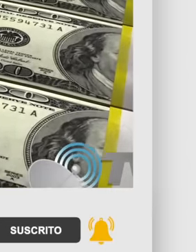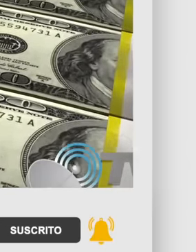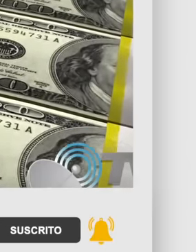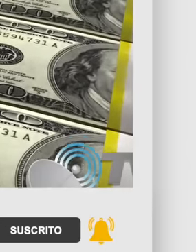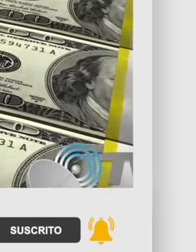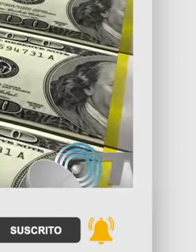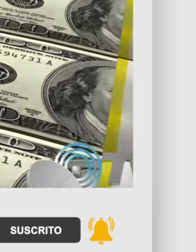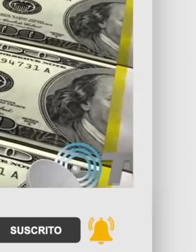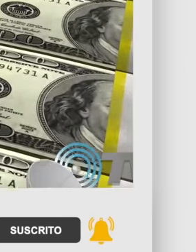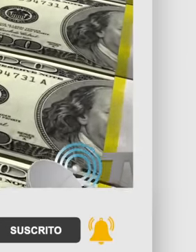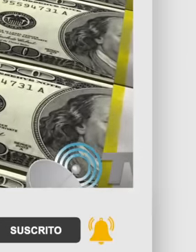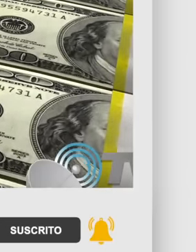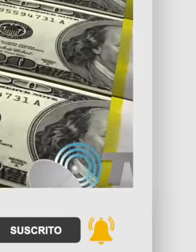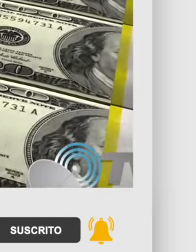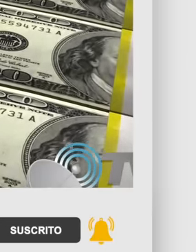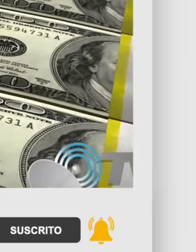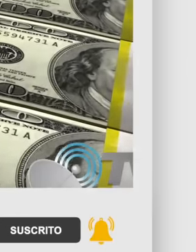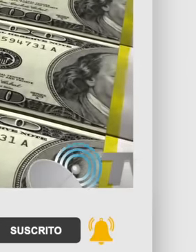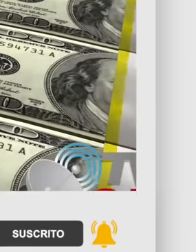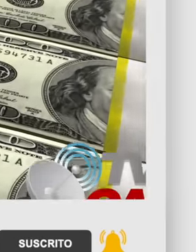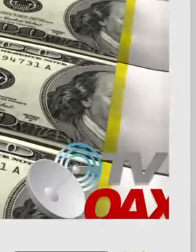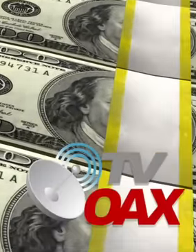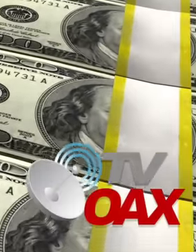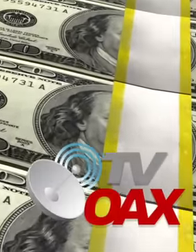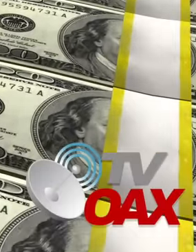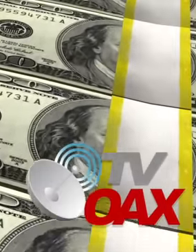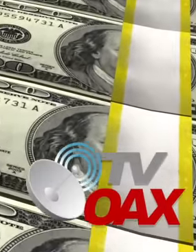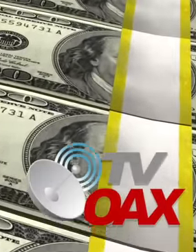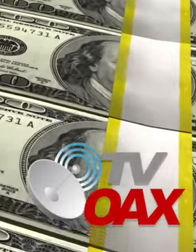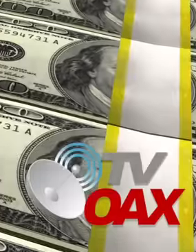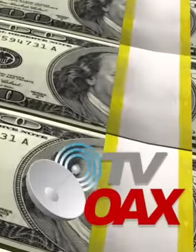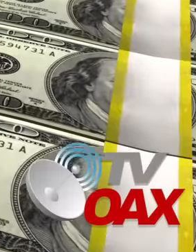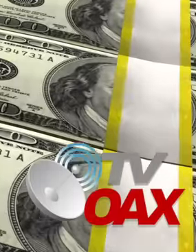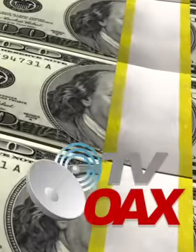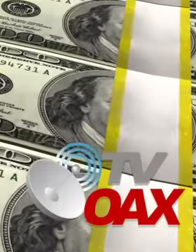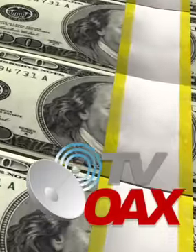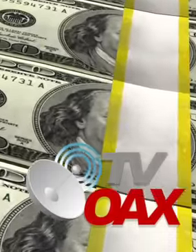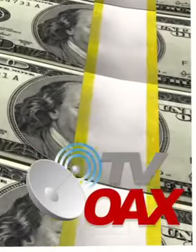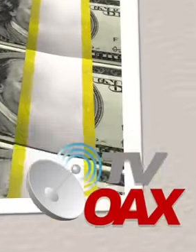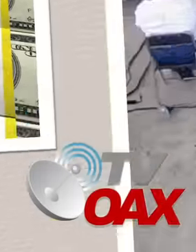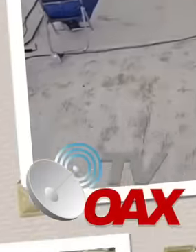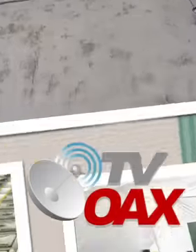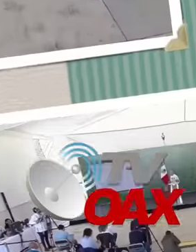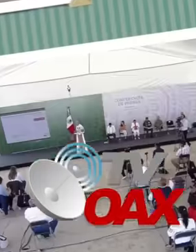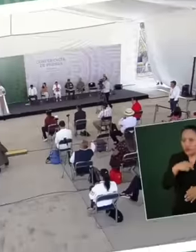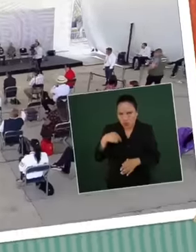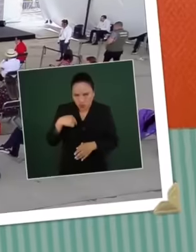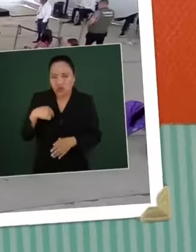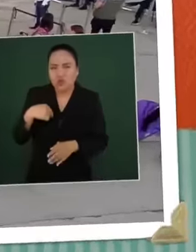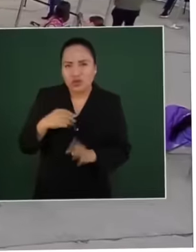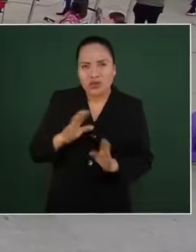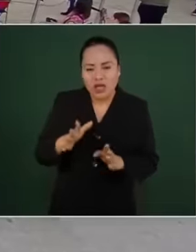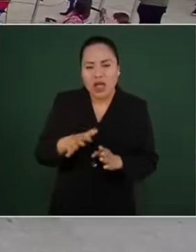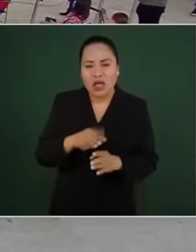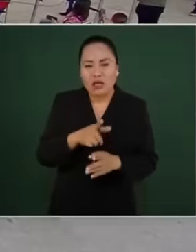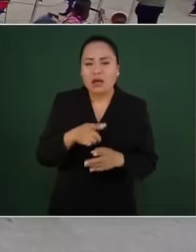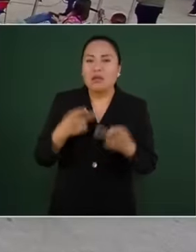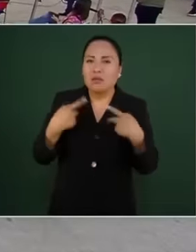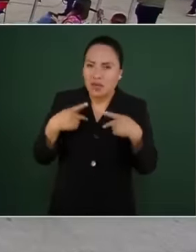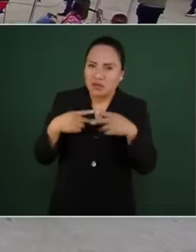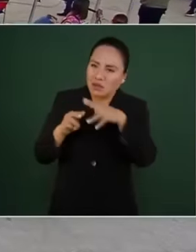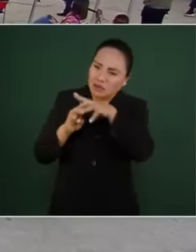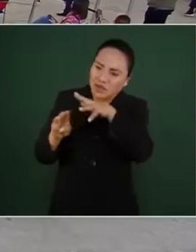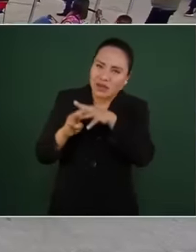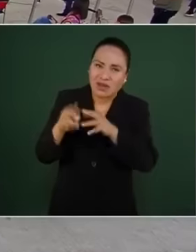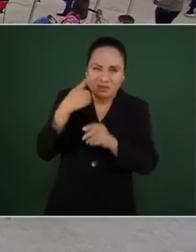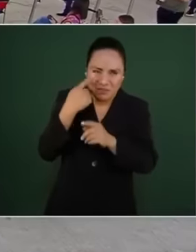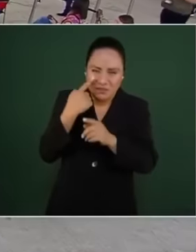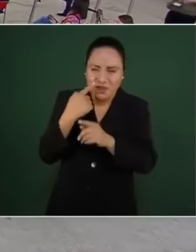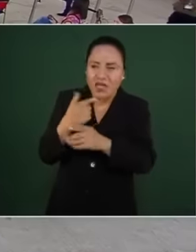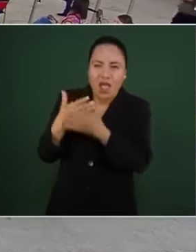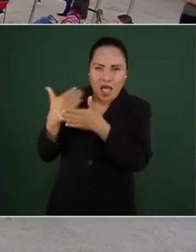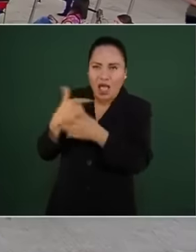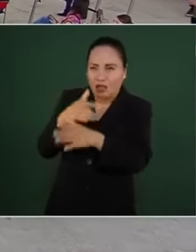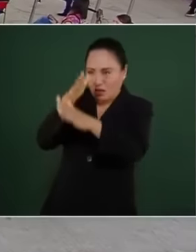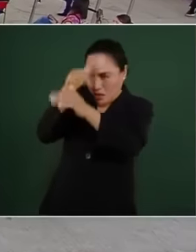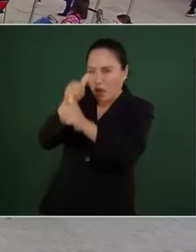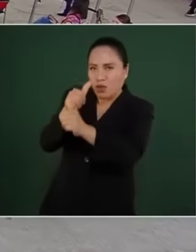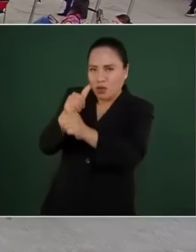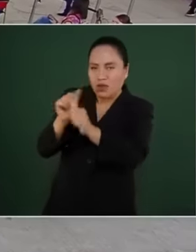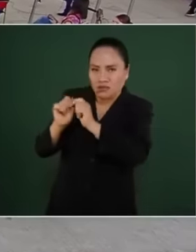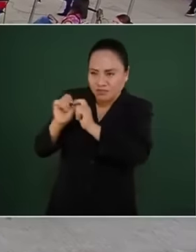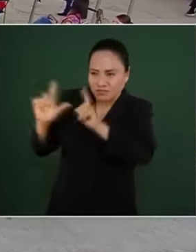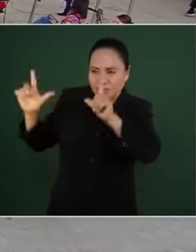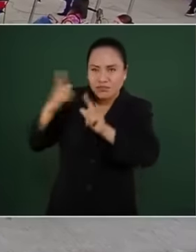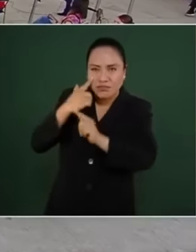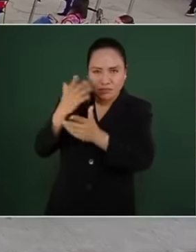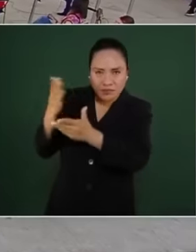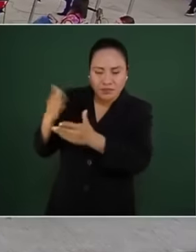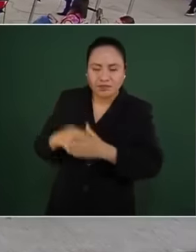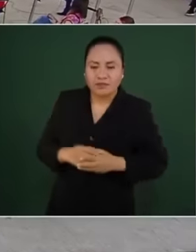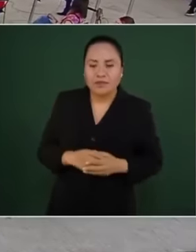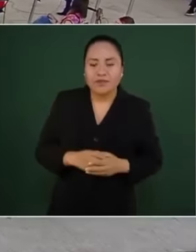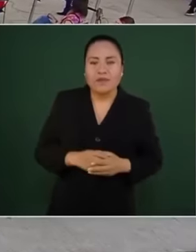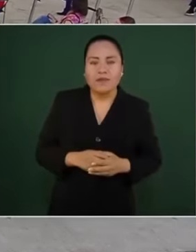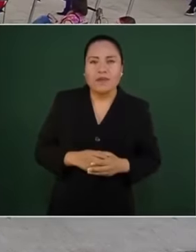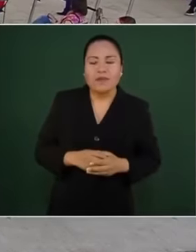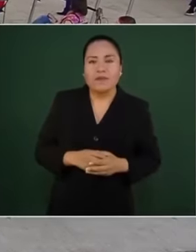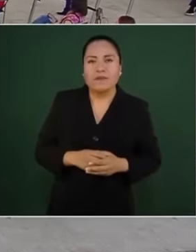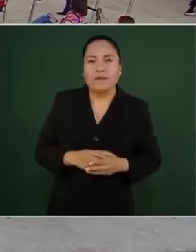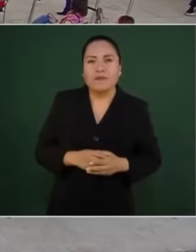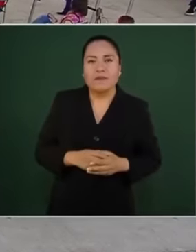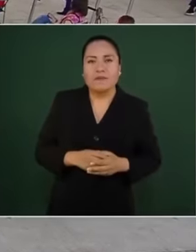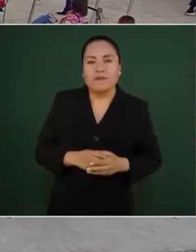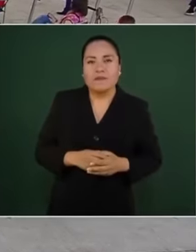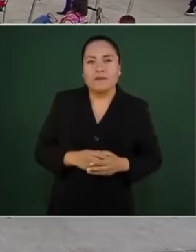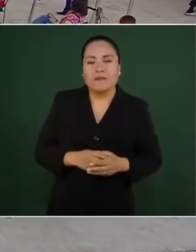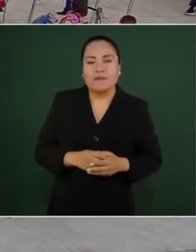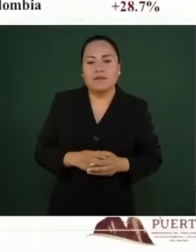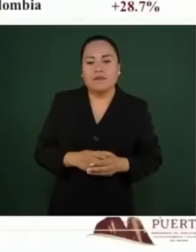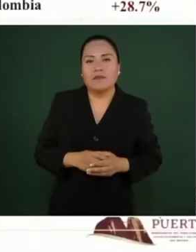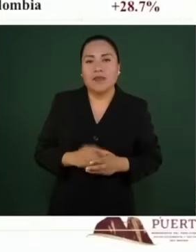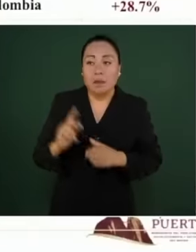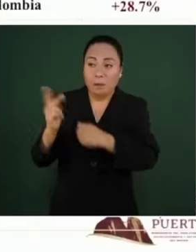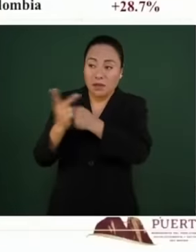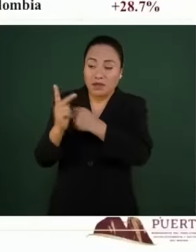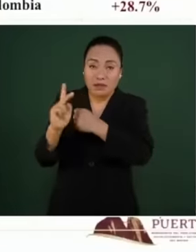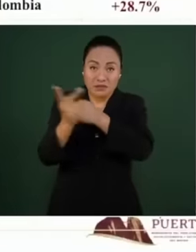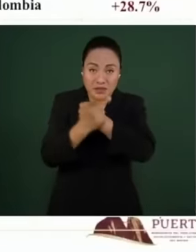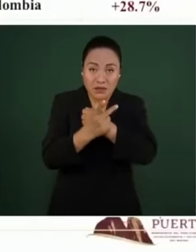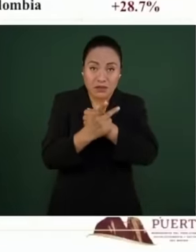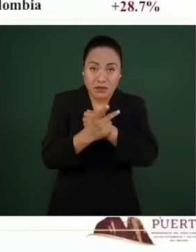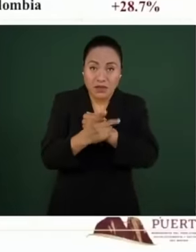sister countries. An agreement is reached. Here it is. Look at the main countries of migrants that